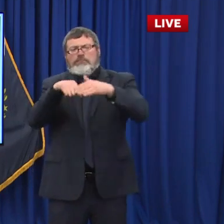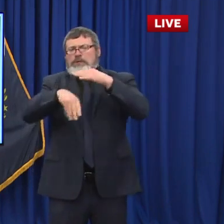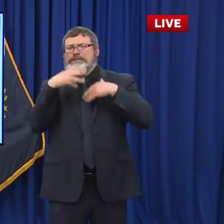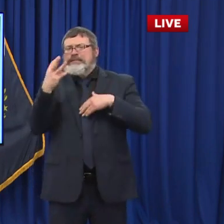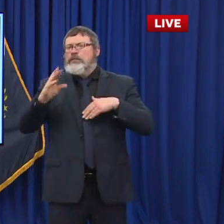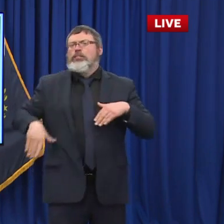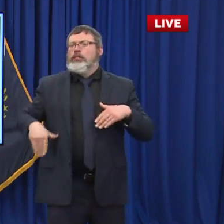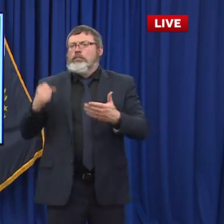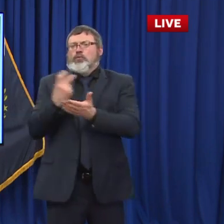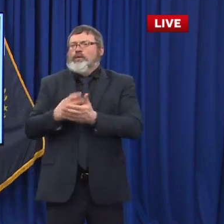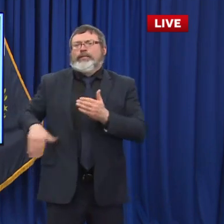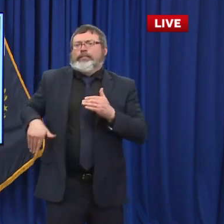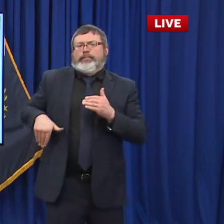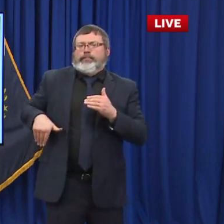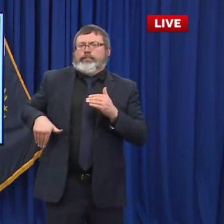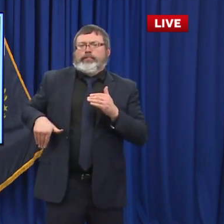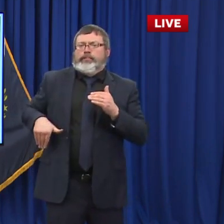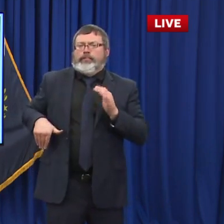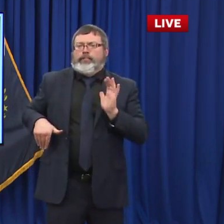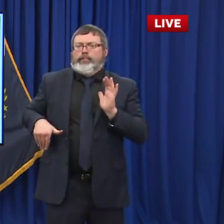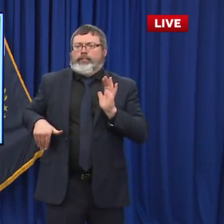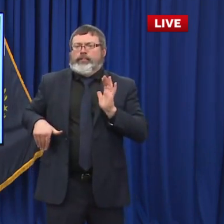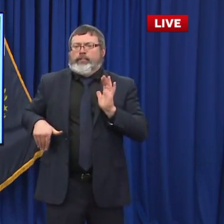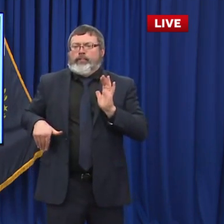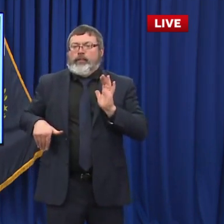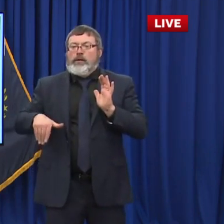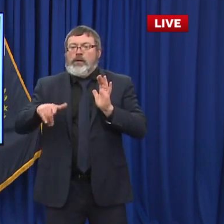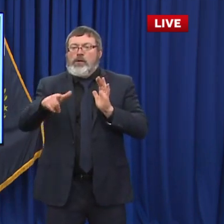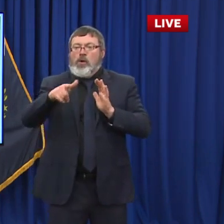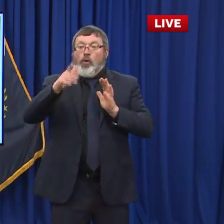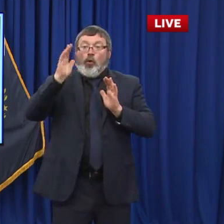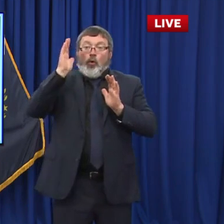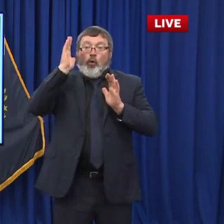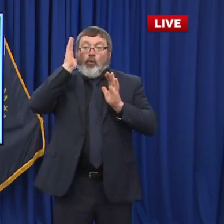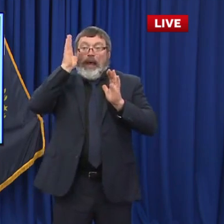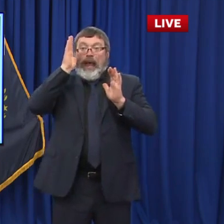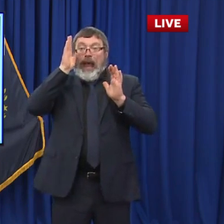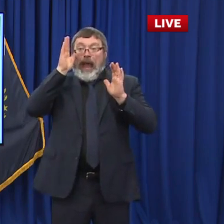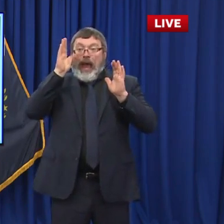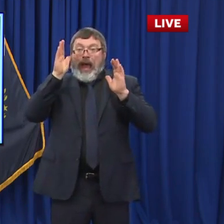YES AND TECHNICALLY THE VACCINE IS NOT AUTHORIZED FOR ANYONE UNDER 16 YEARS OLD.